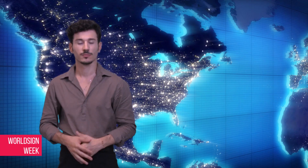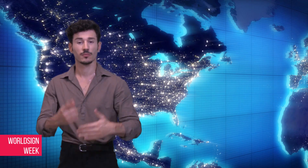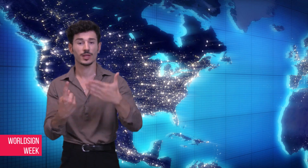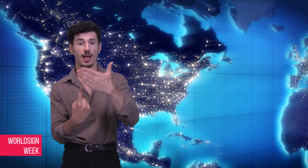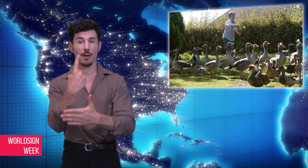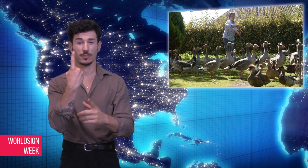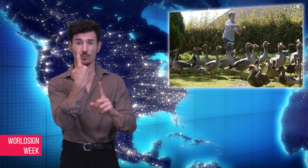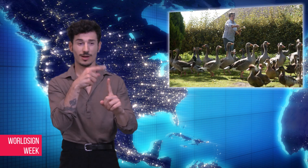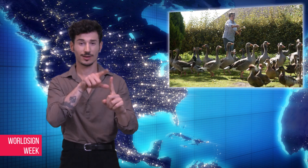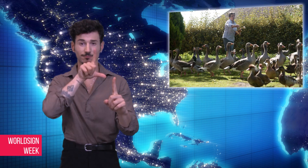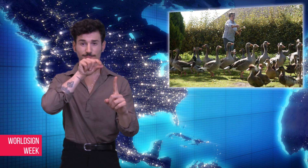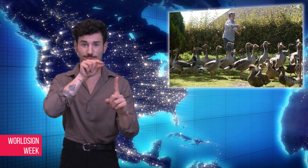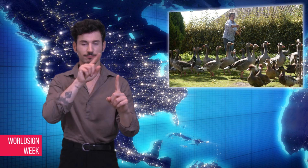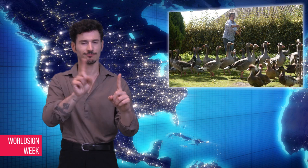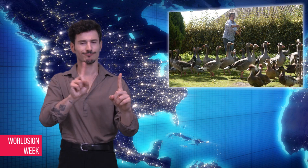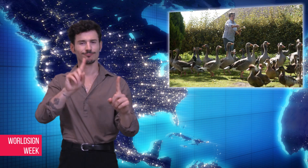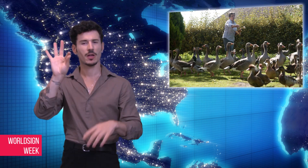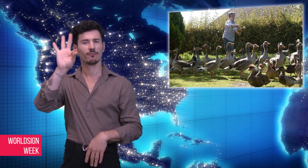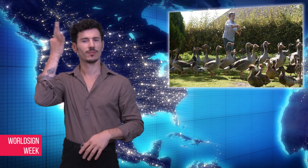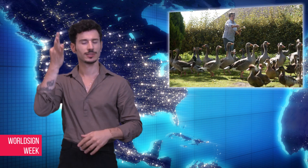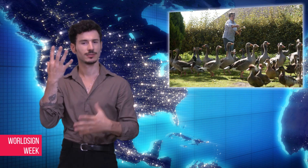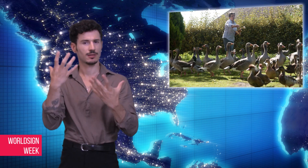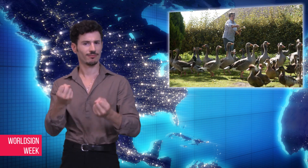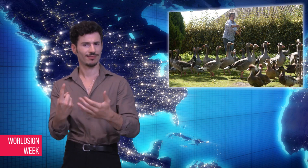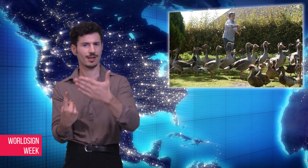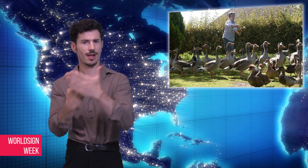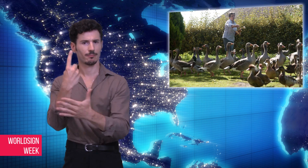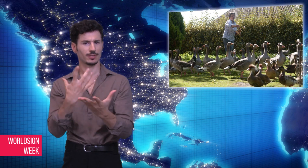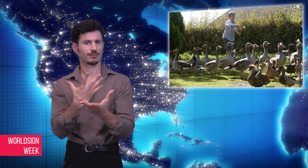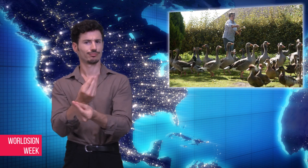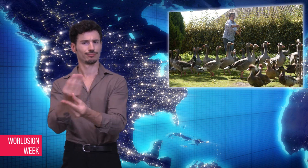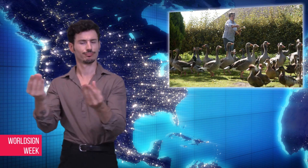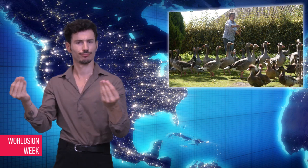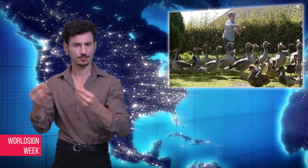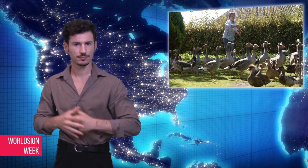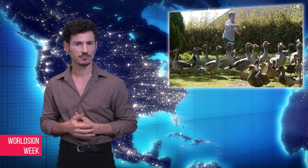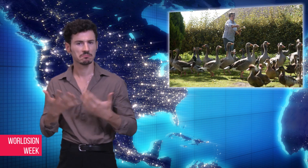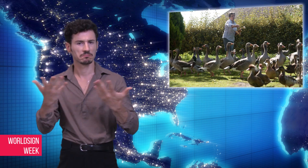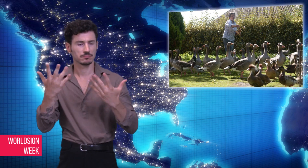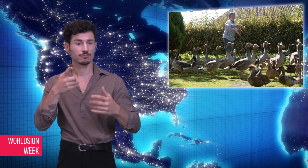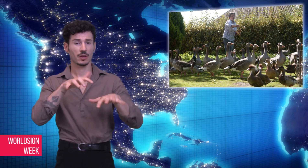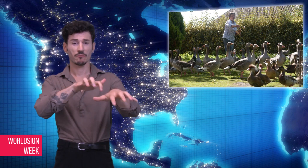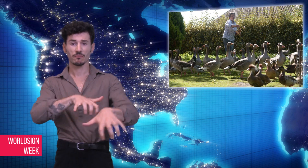It is not the only case concerning animals.